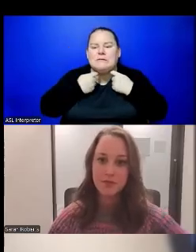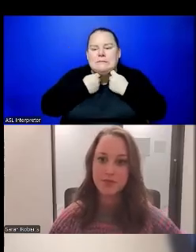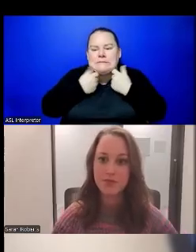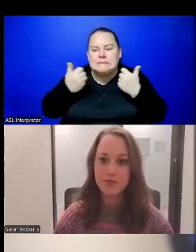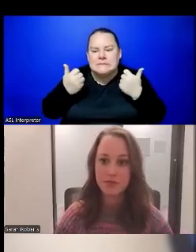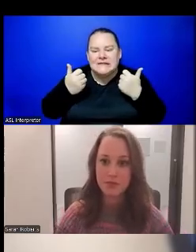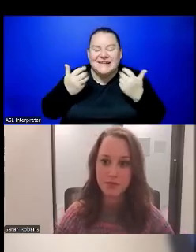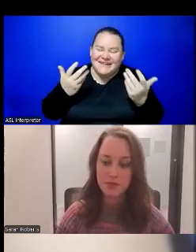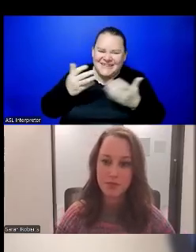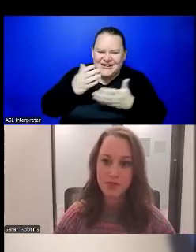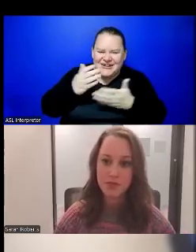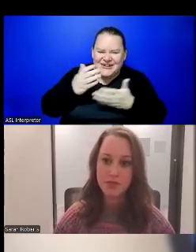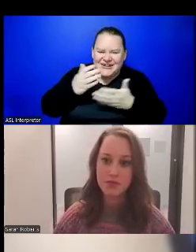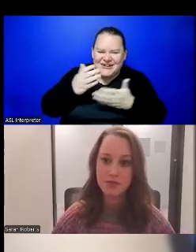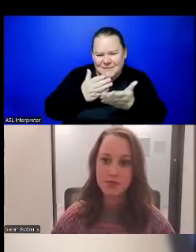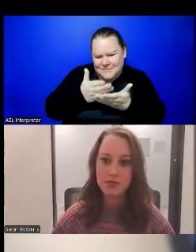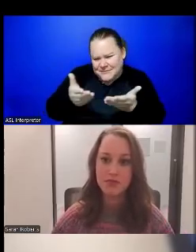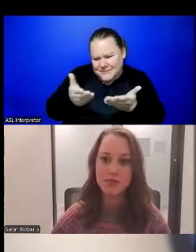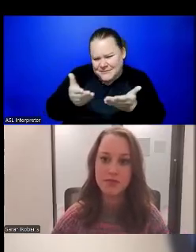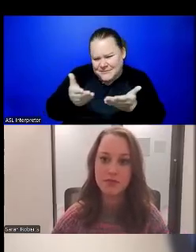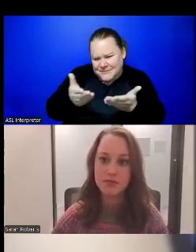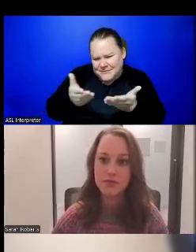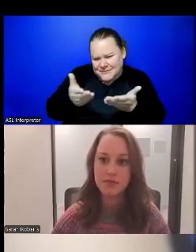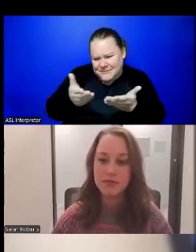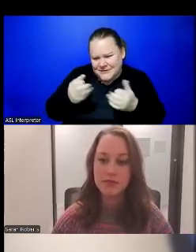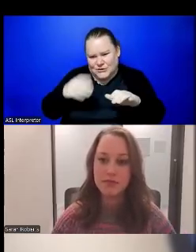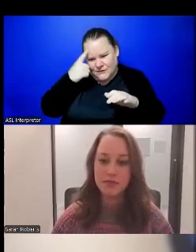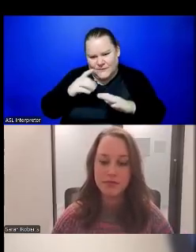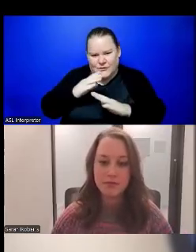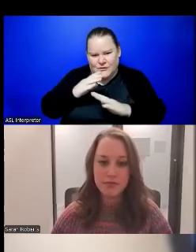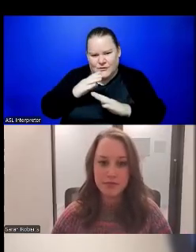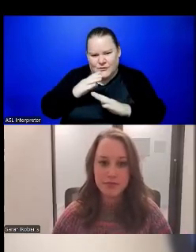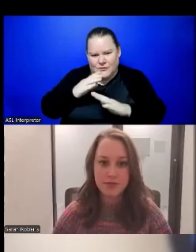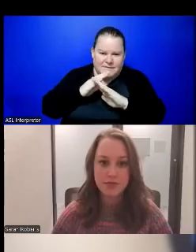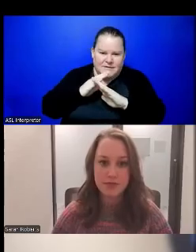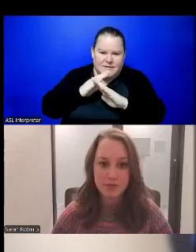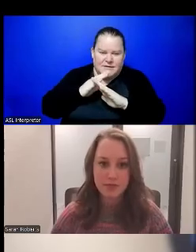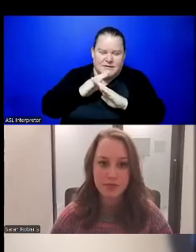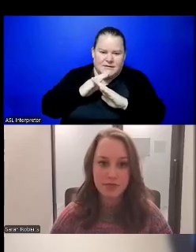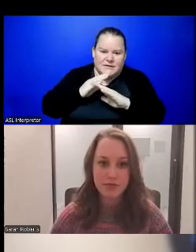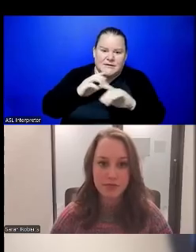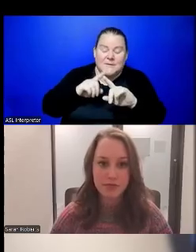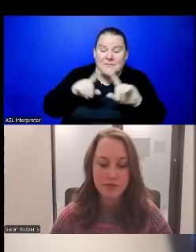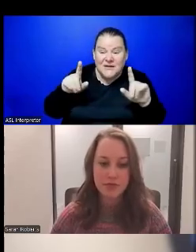there are some things you can do for obstructive, but there's not as much for the central but many.